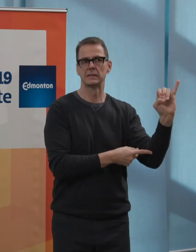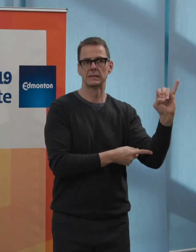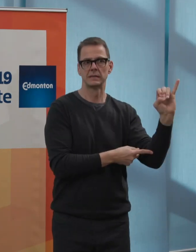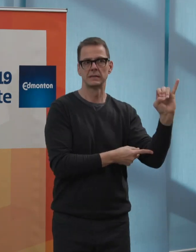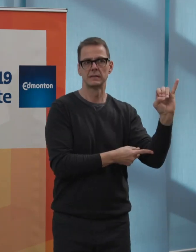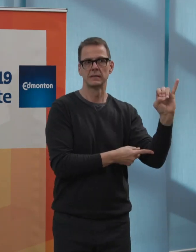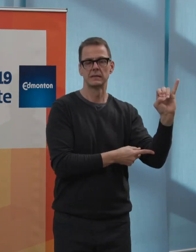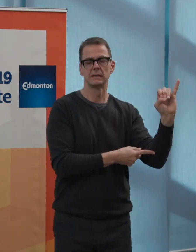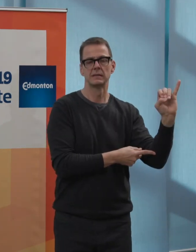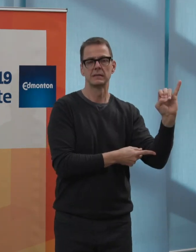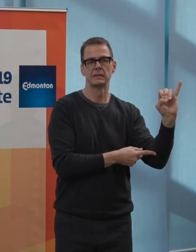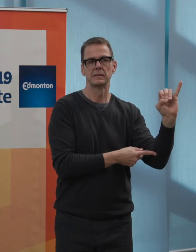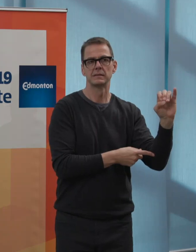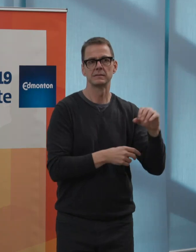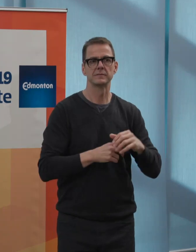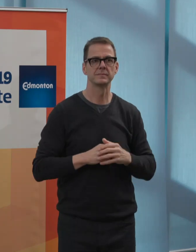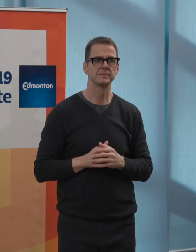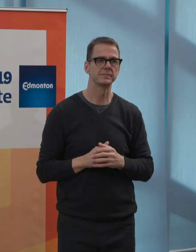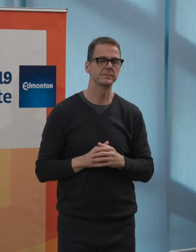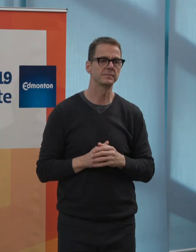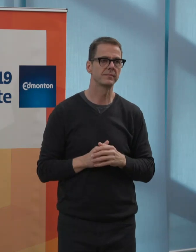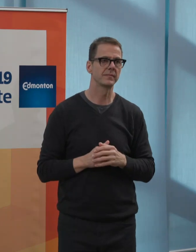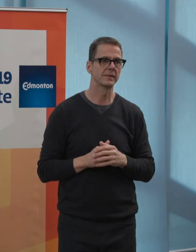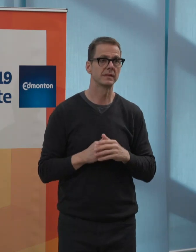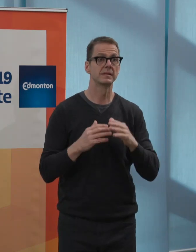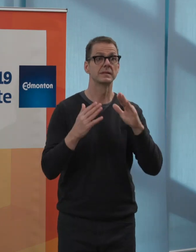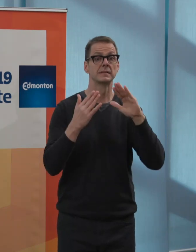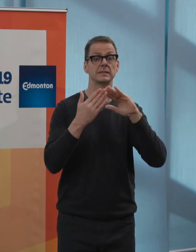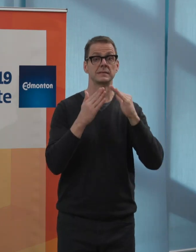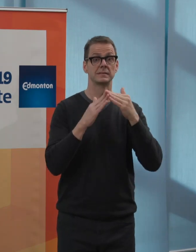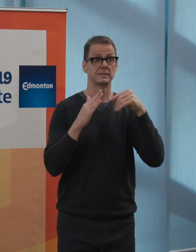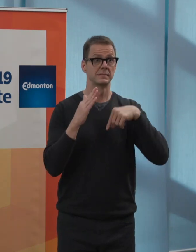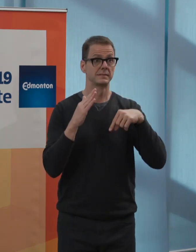will supplement this income for eight or sixteen weeks depending on the employee